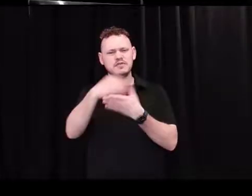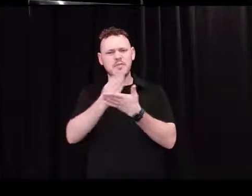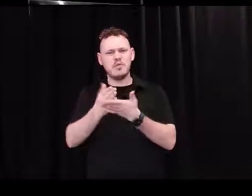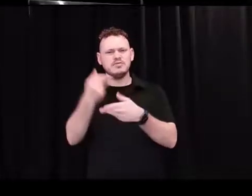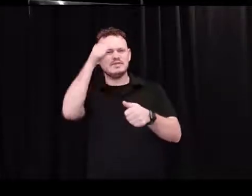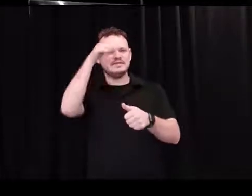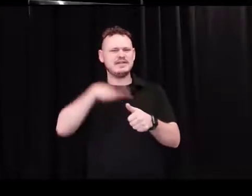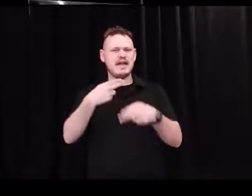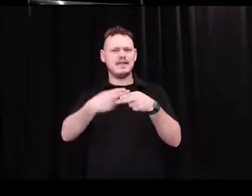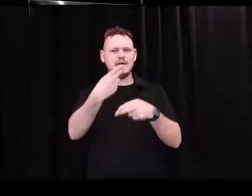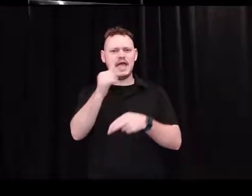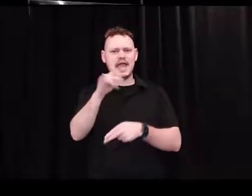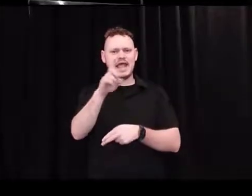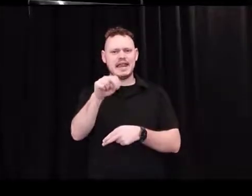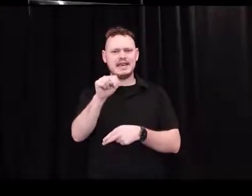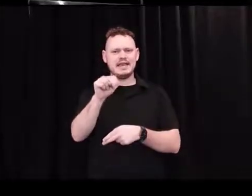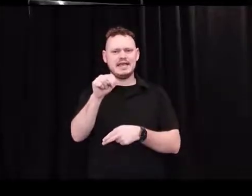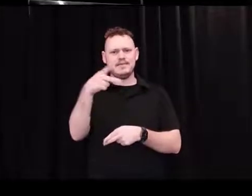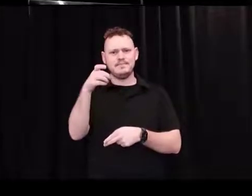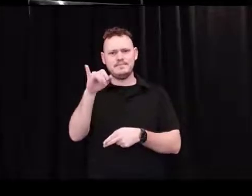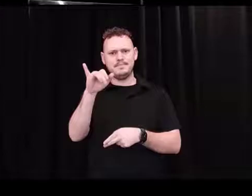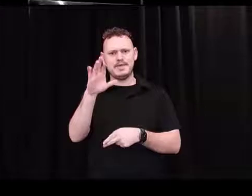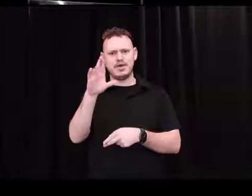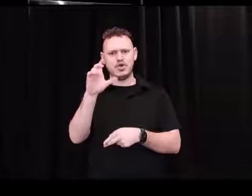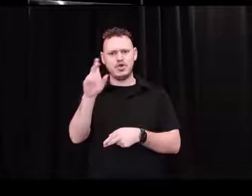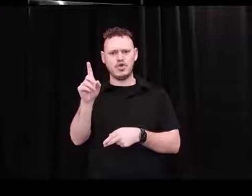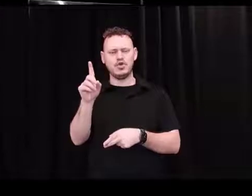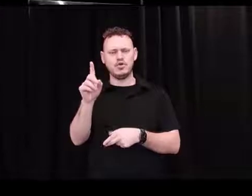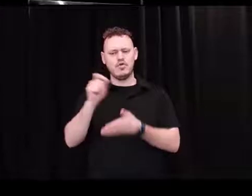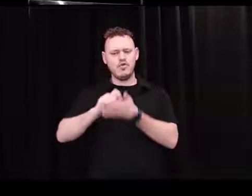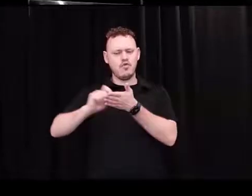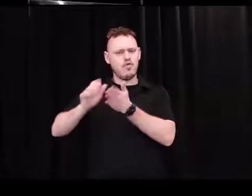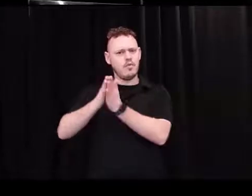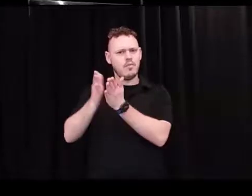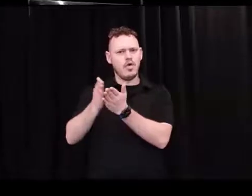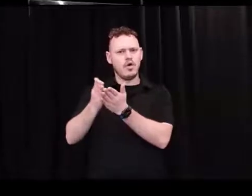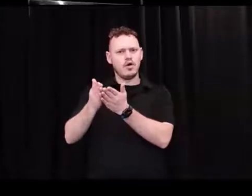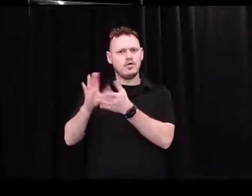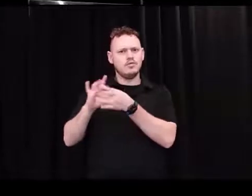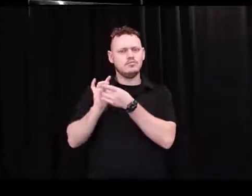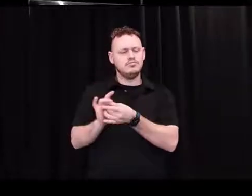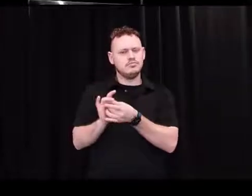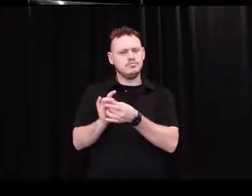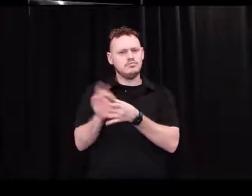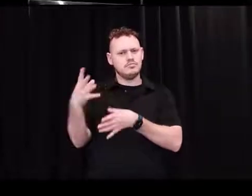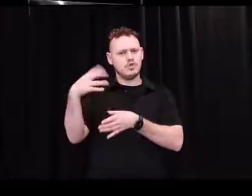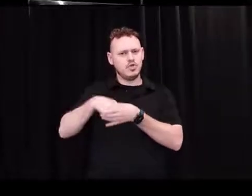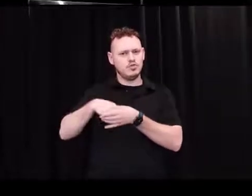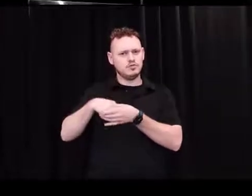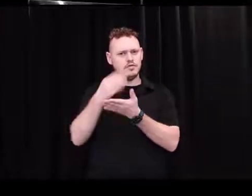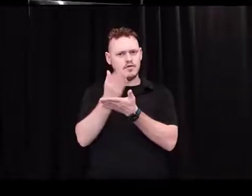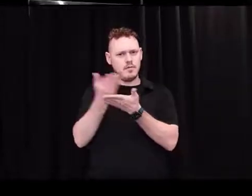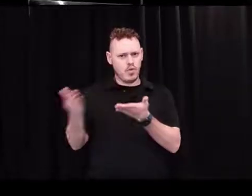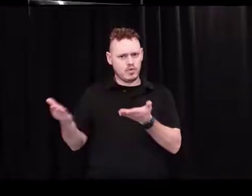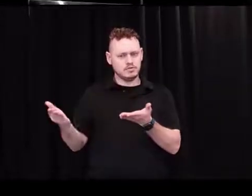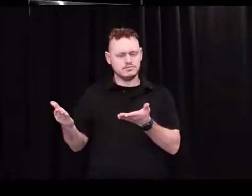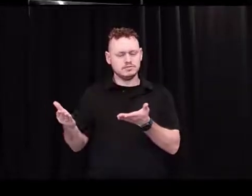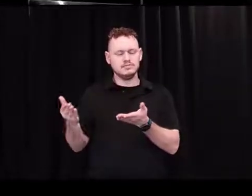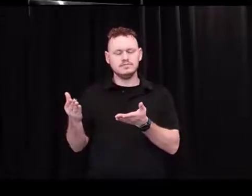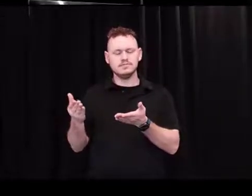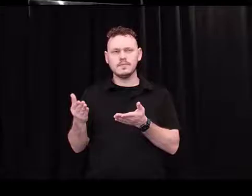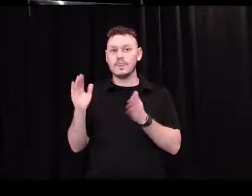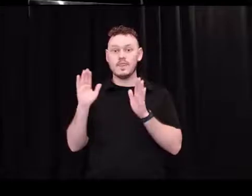Pickering wrote a book on on inclusive components, and what's great about his book